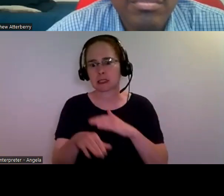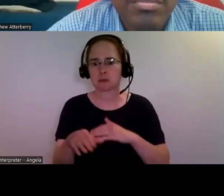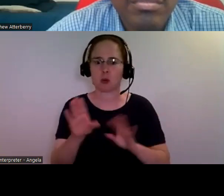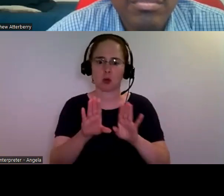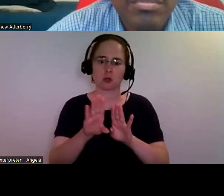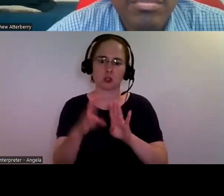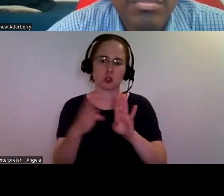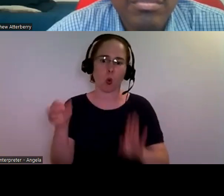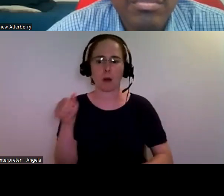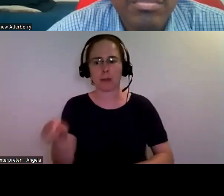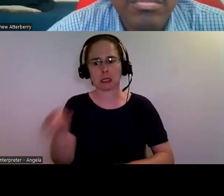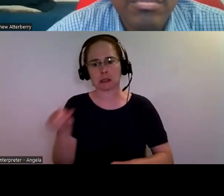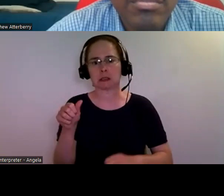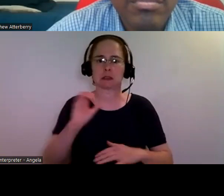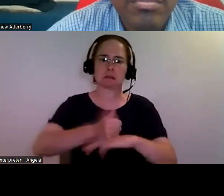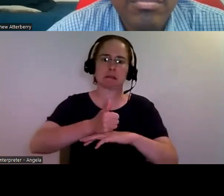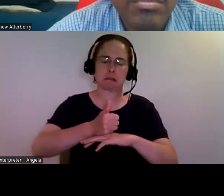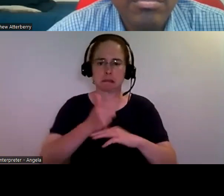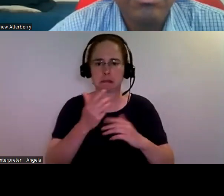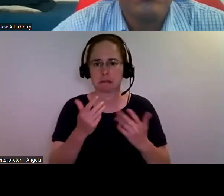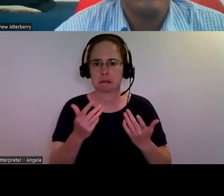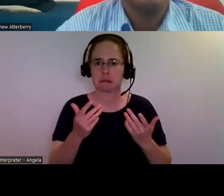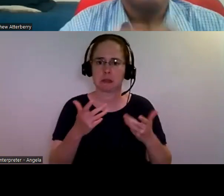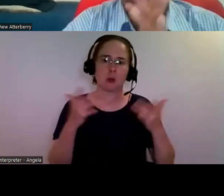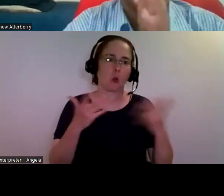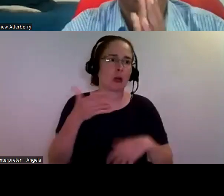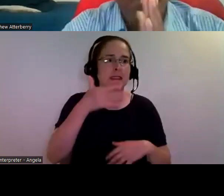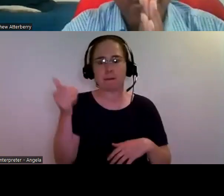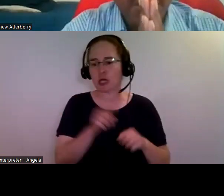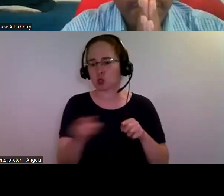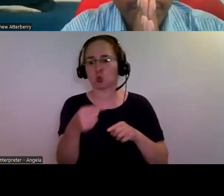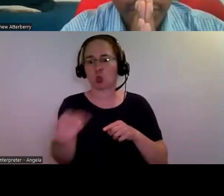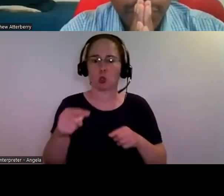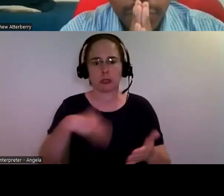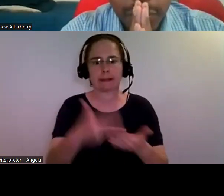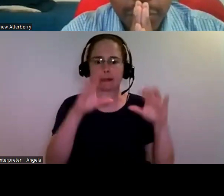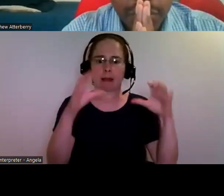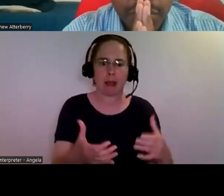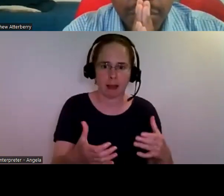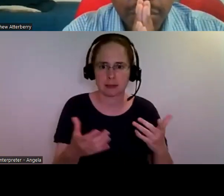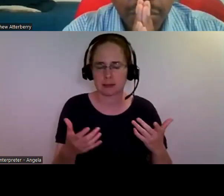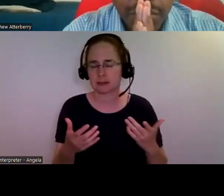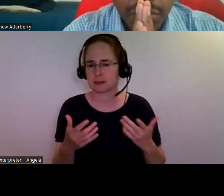different doors and like, what's the best route for me to get to classes and all of that kind